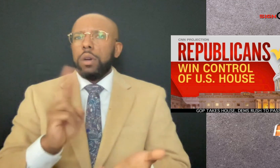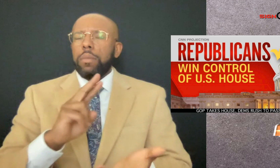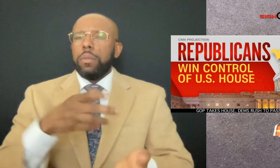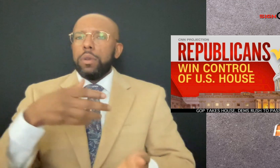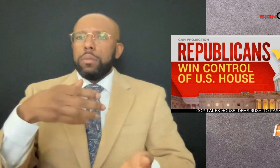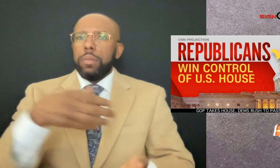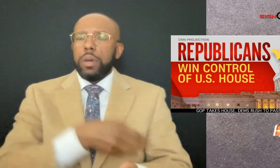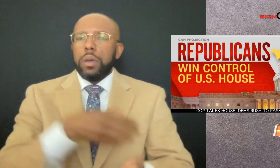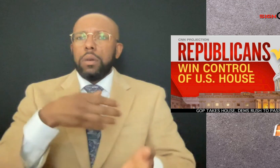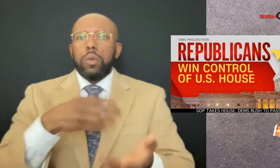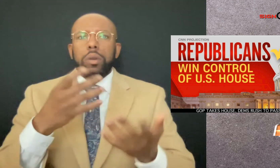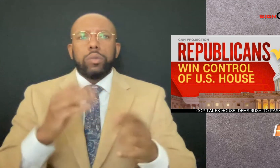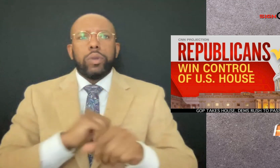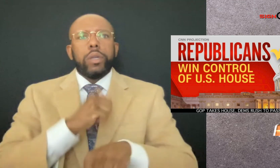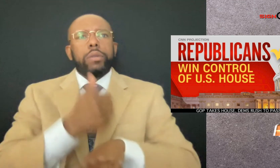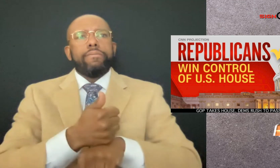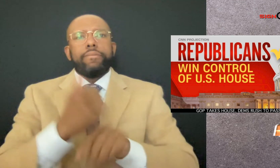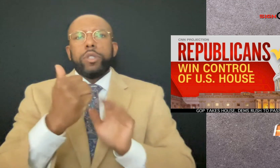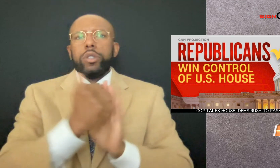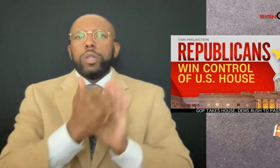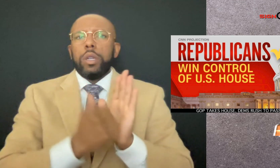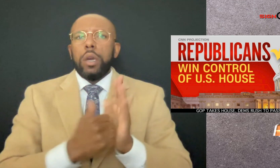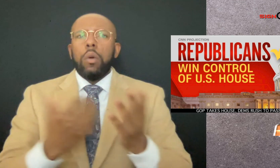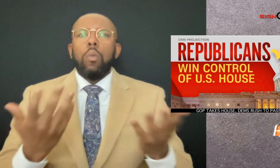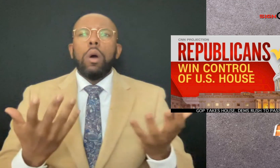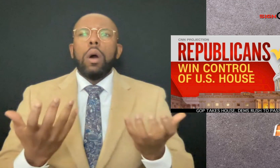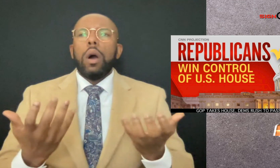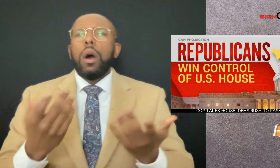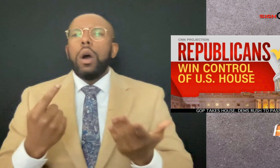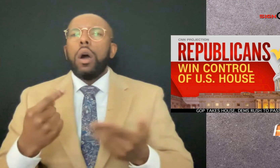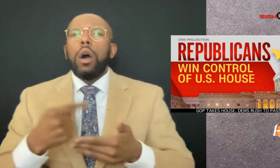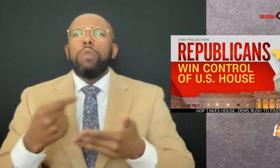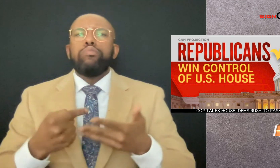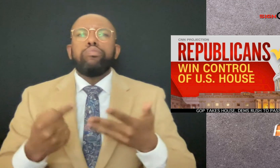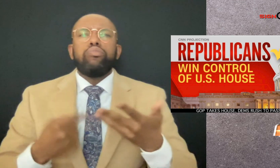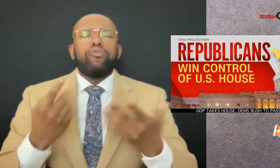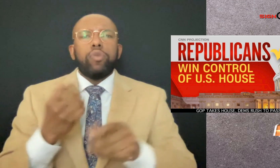Winning the House Majority will give Republicans a power to set the agenda in the new year.